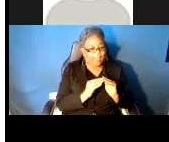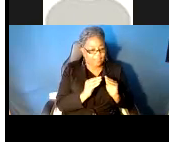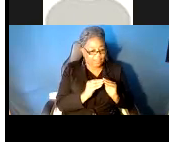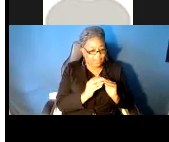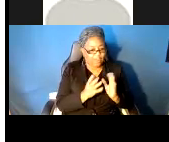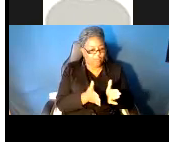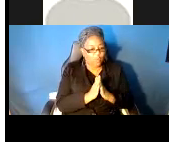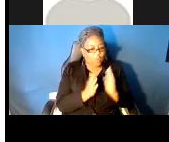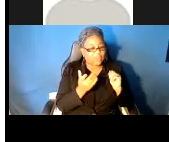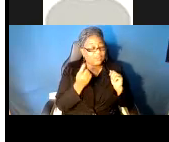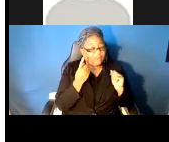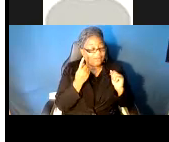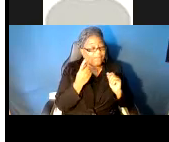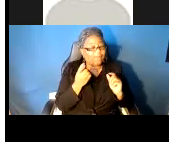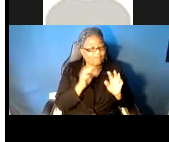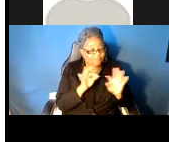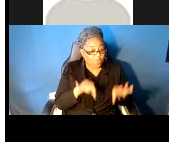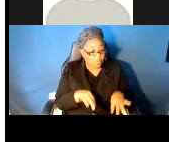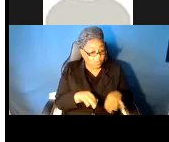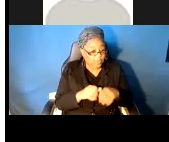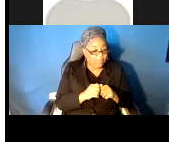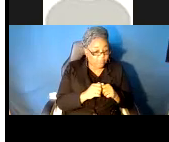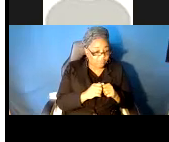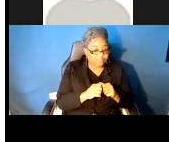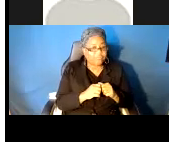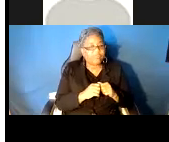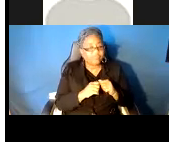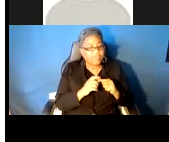on the Arts Impact for Individuals program page on our website,